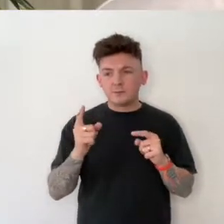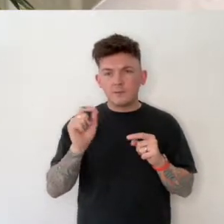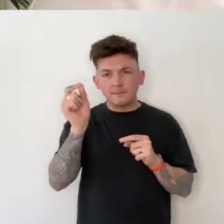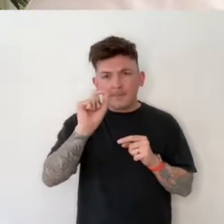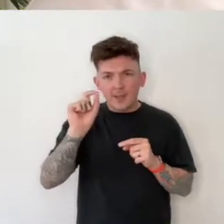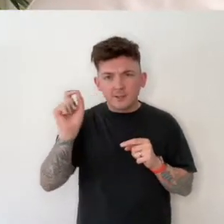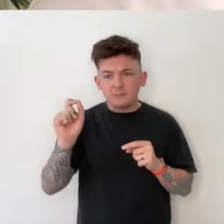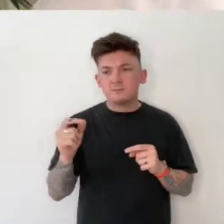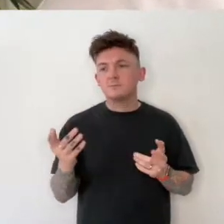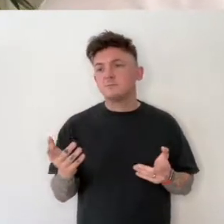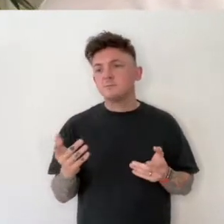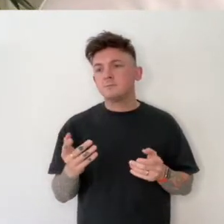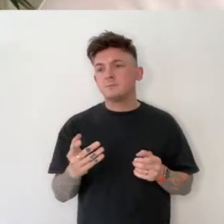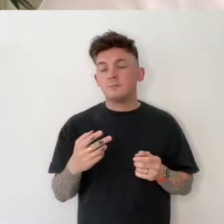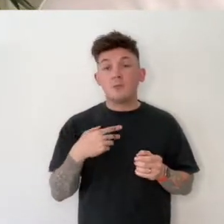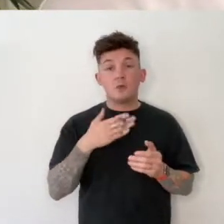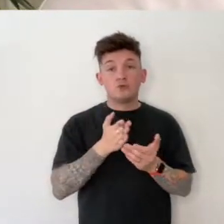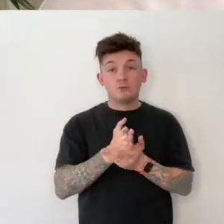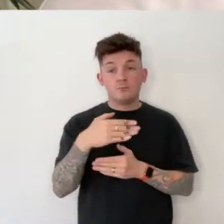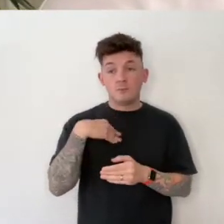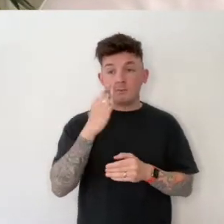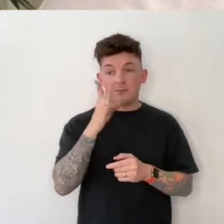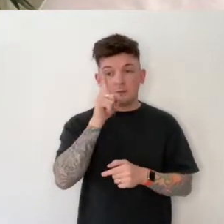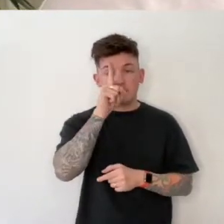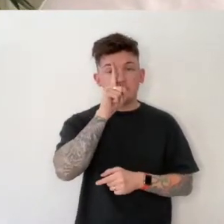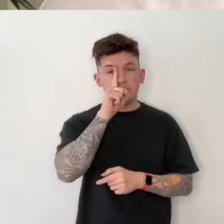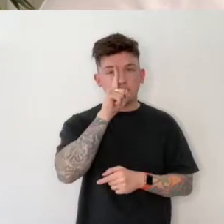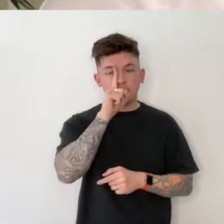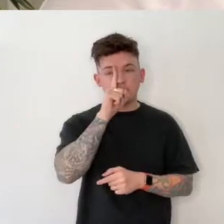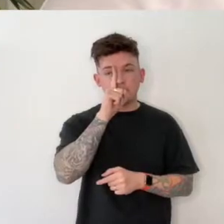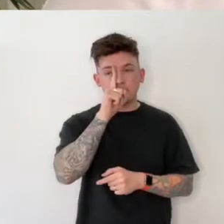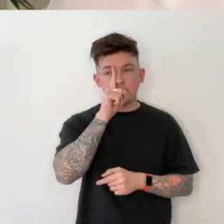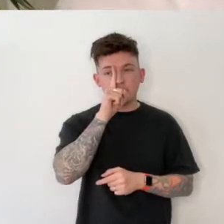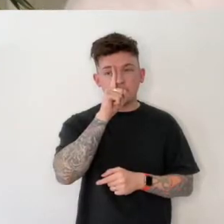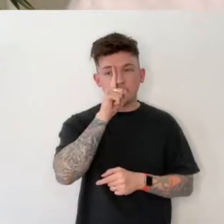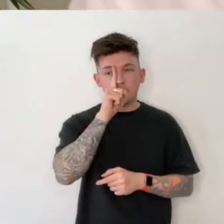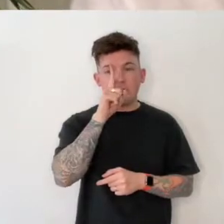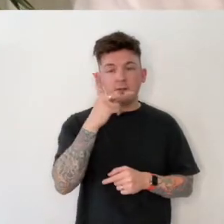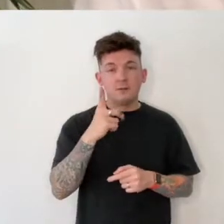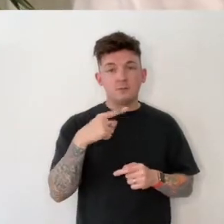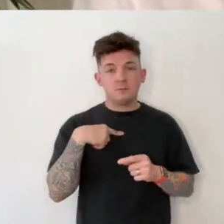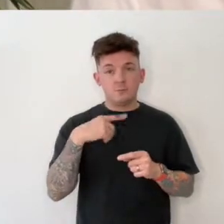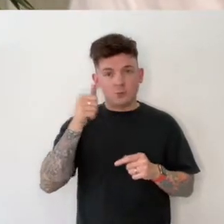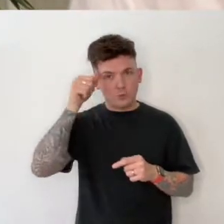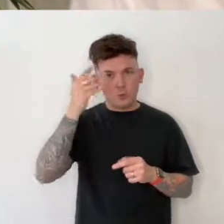i look straight into my mirror, straight up where the brow should start so i understand